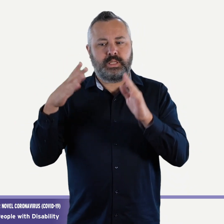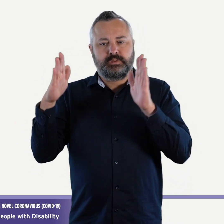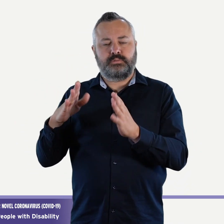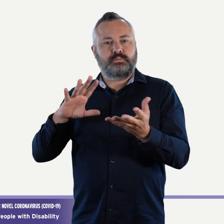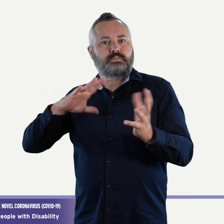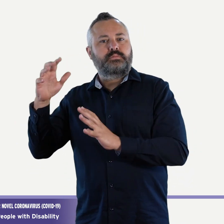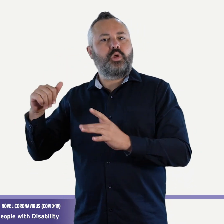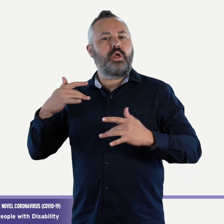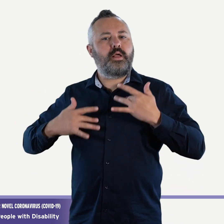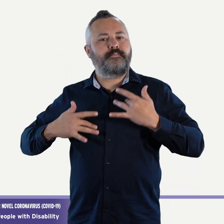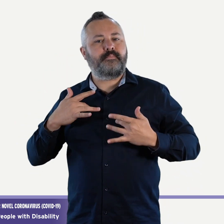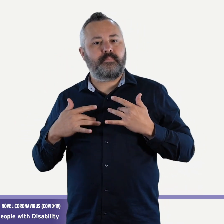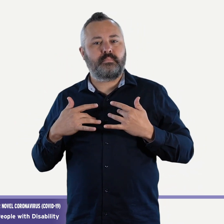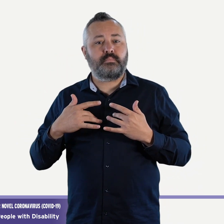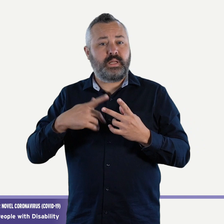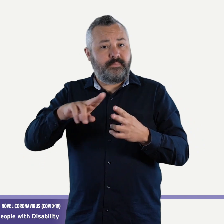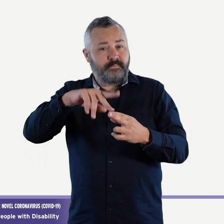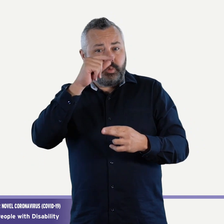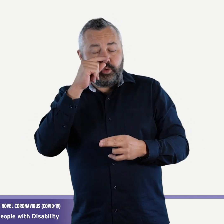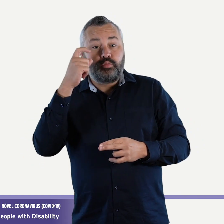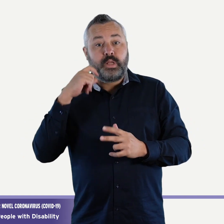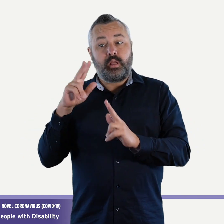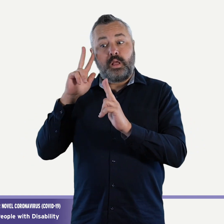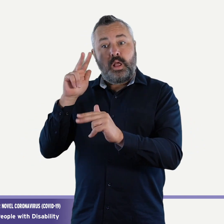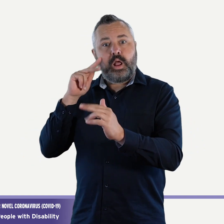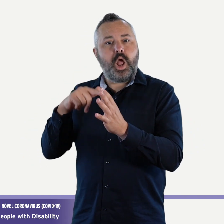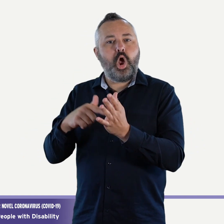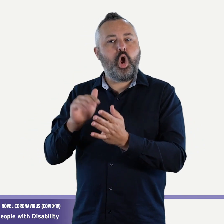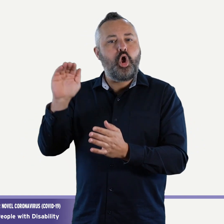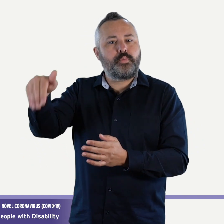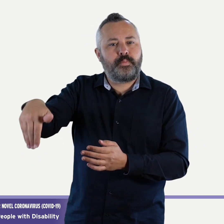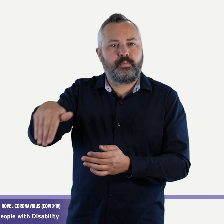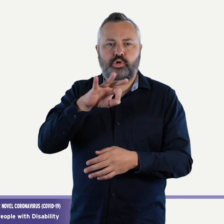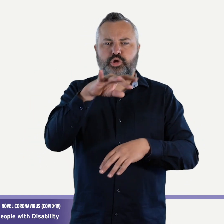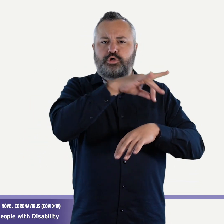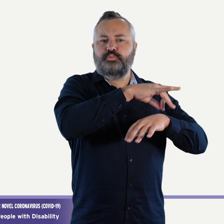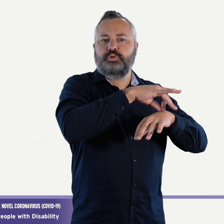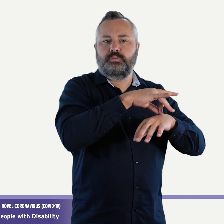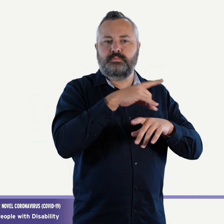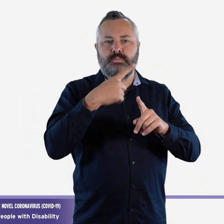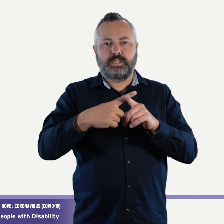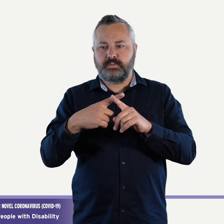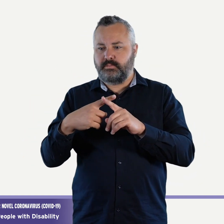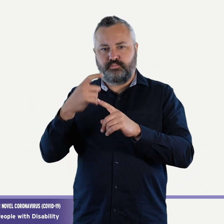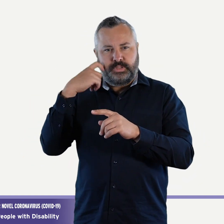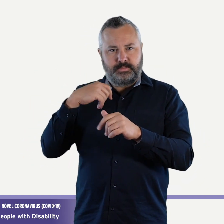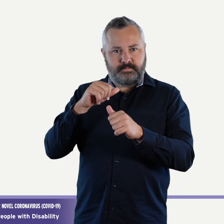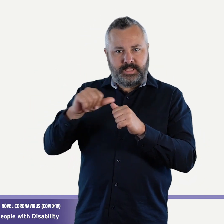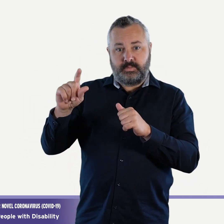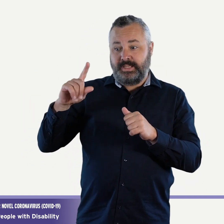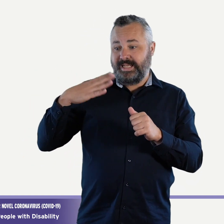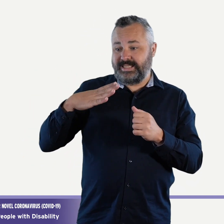making and minimising disruption to their daily lives. Where appropriate, providing appropriate care in non-hospital settings as much as possible -